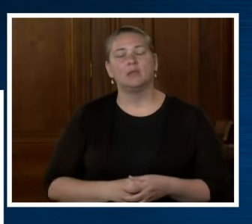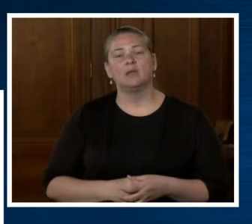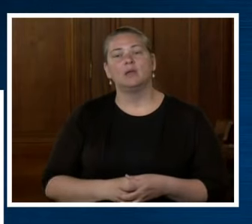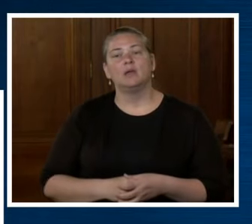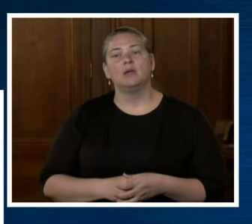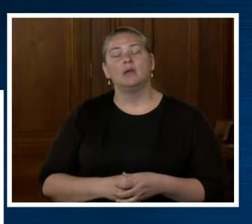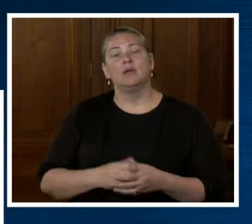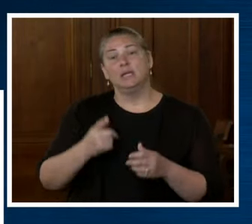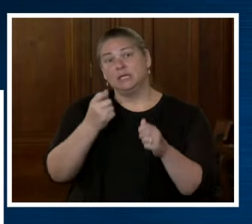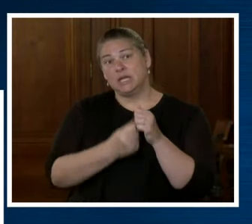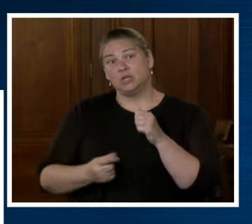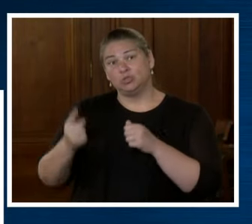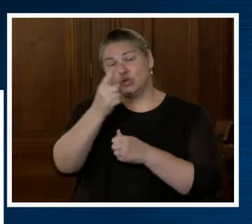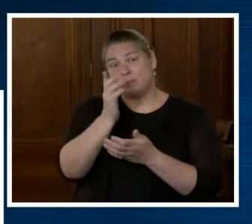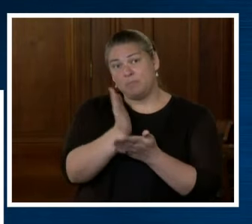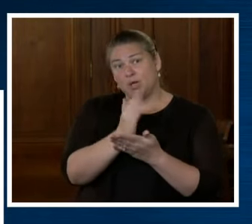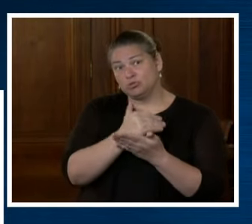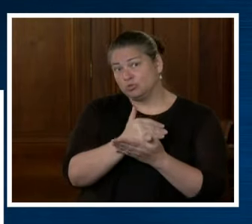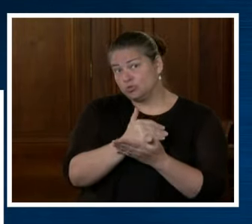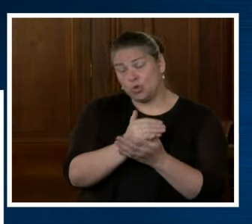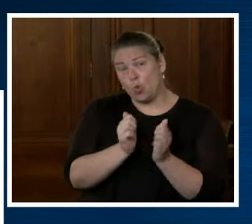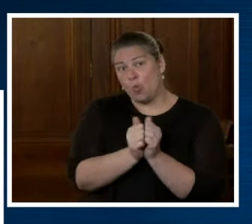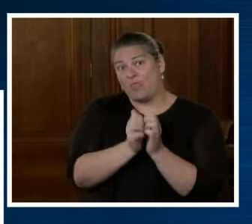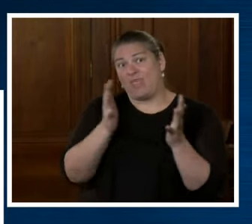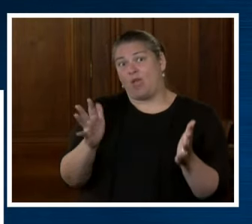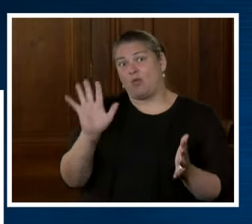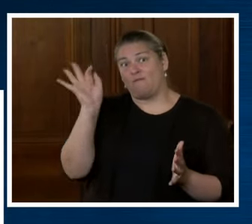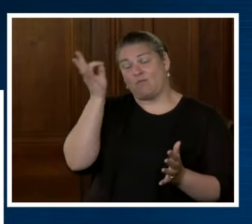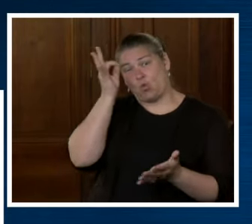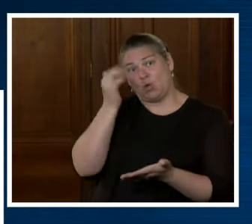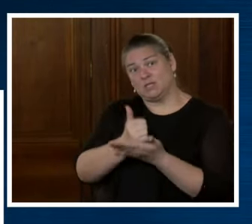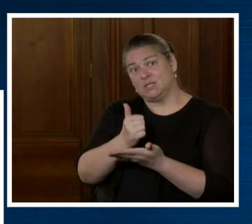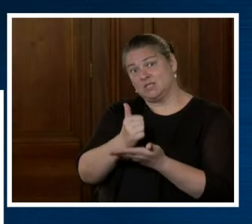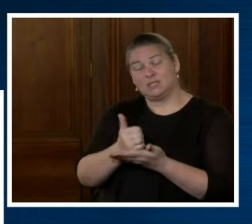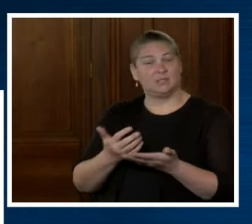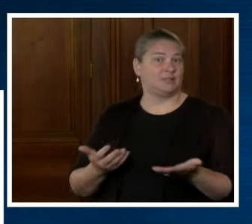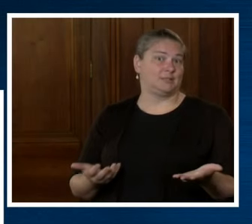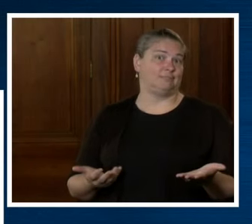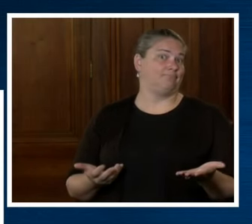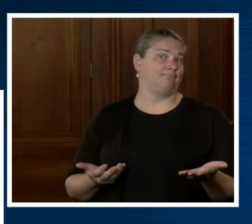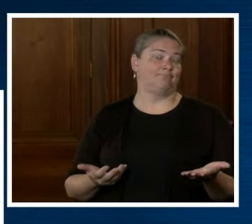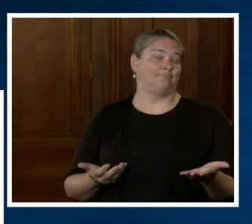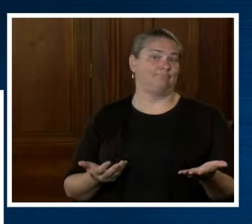THE UNITED STATES SUPREME COURT HAD A RULING JUST DAYS AGO THAT